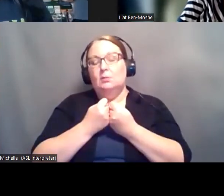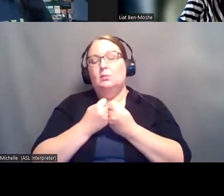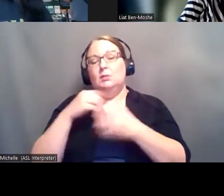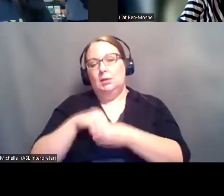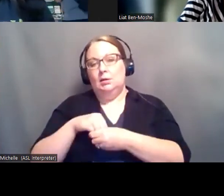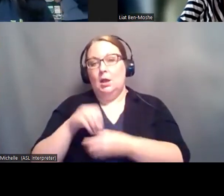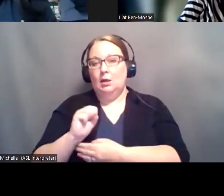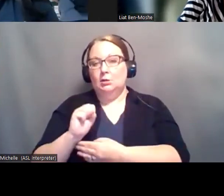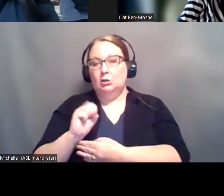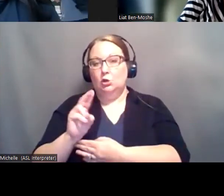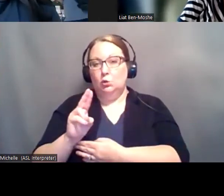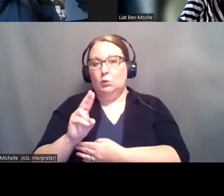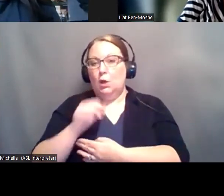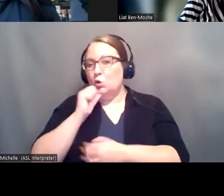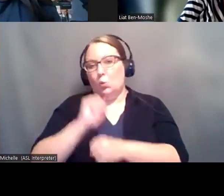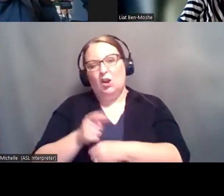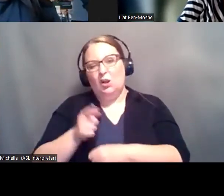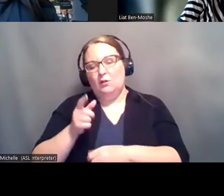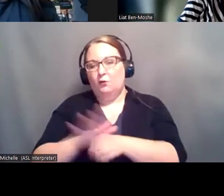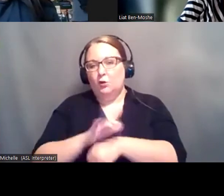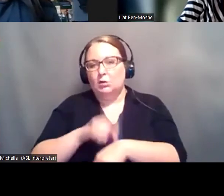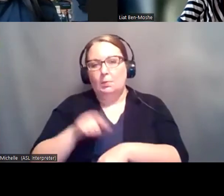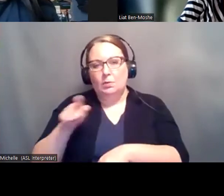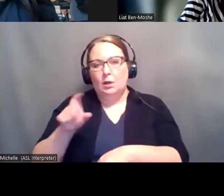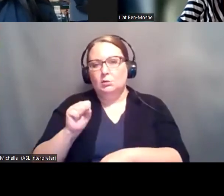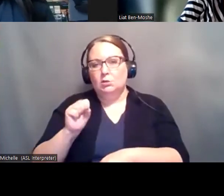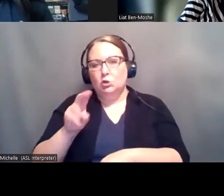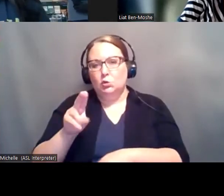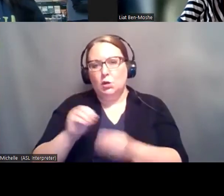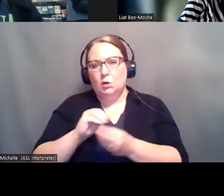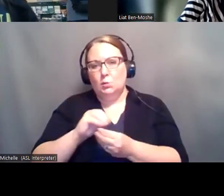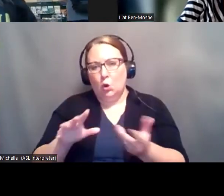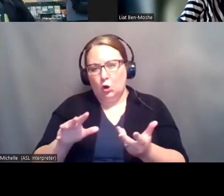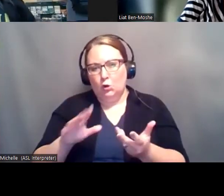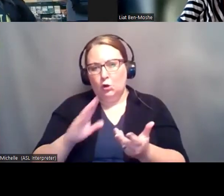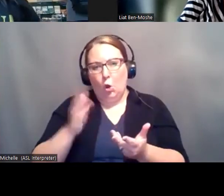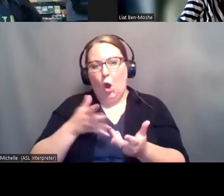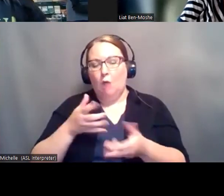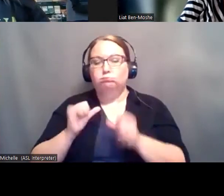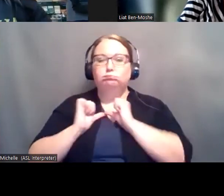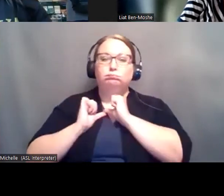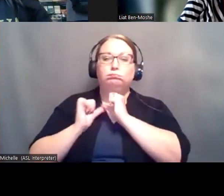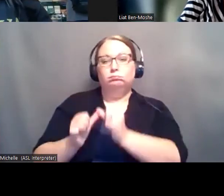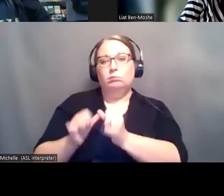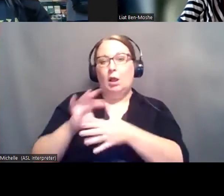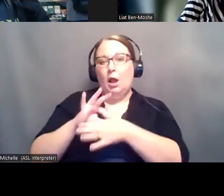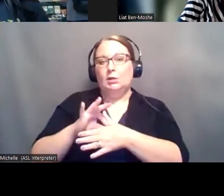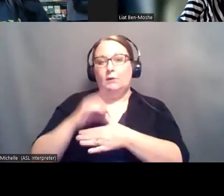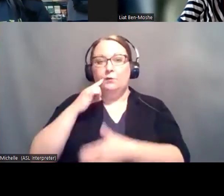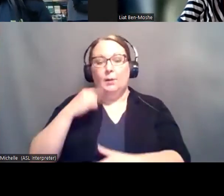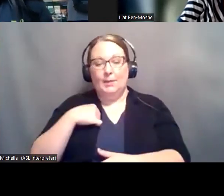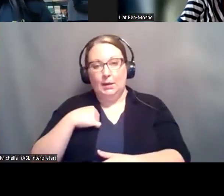I no longer work full-time at Syracuse University. So this is all legacy content for Liat and me in many respects.